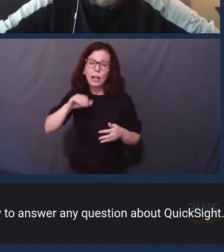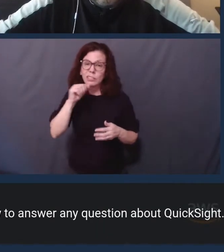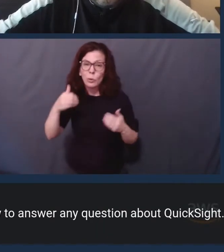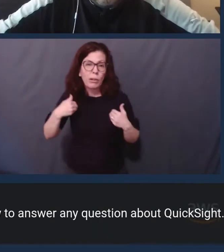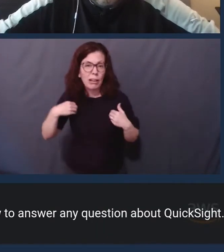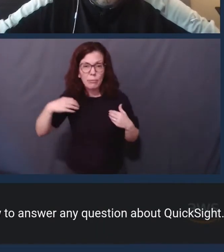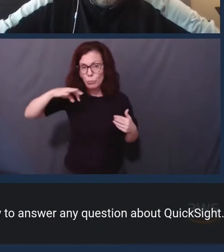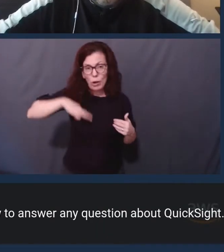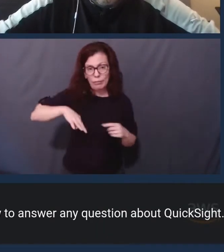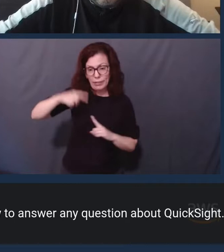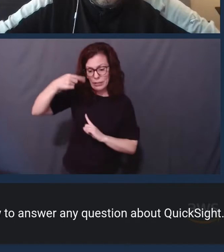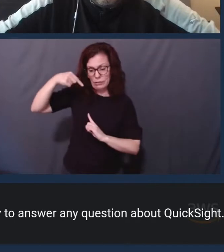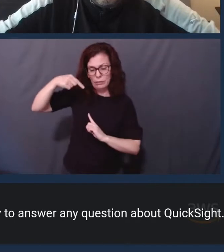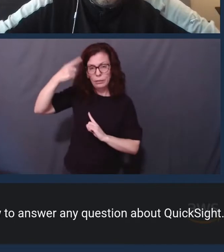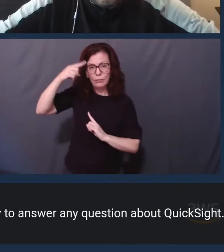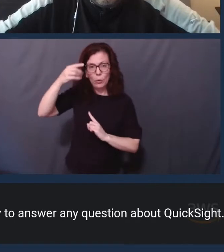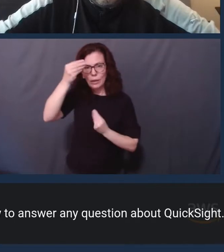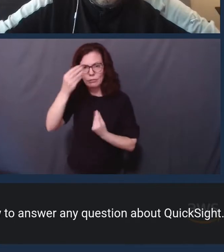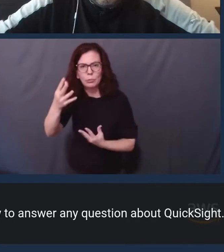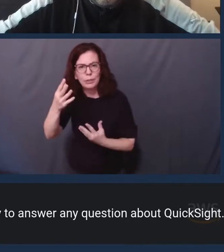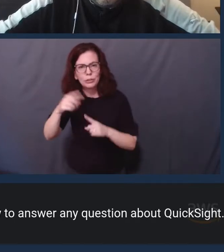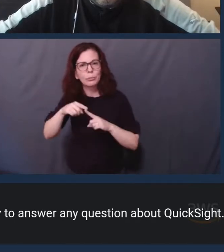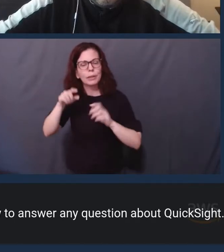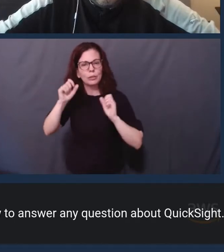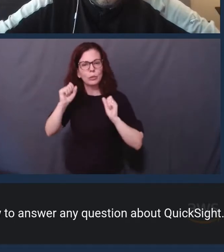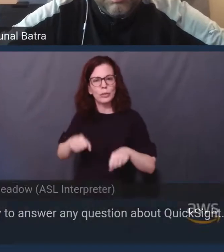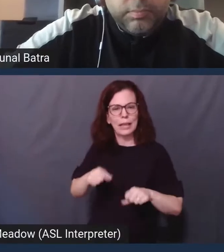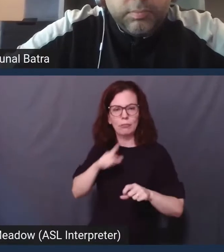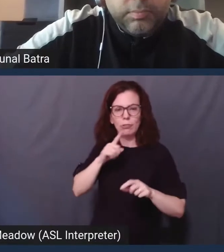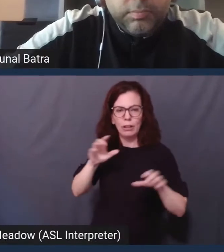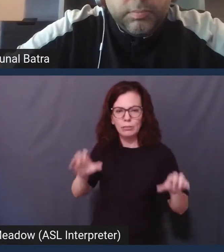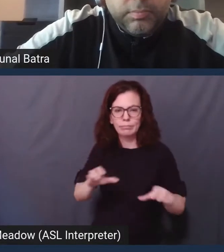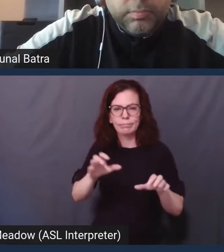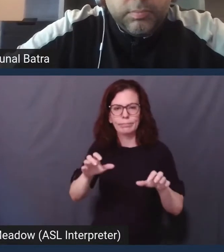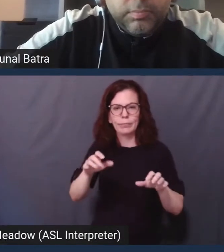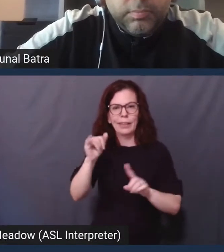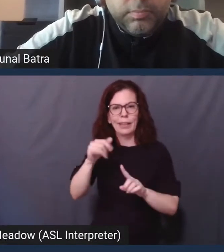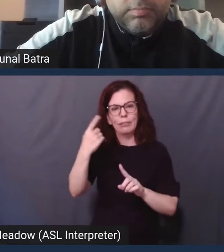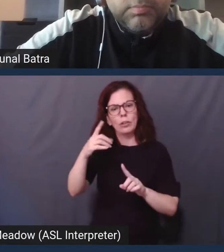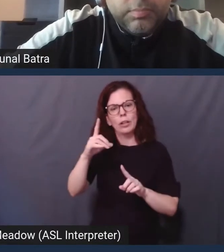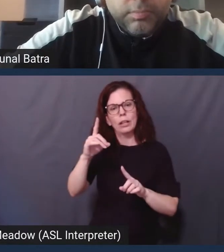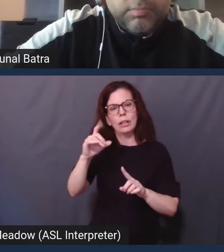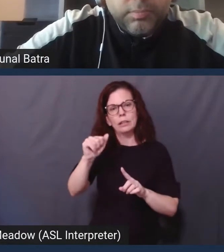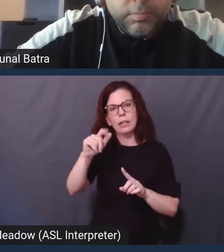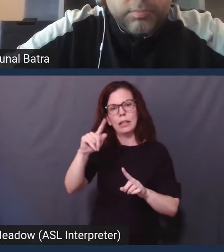but that's what you can really do in dataset level, at the dataset level.